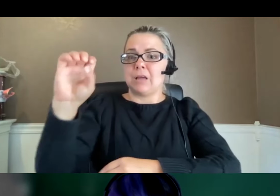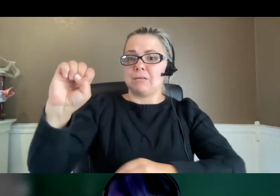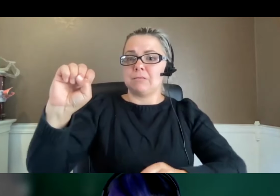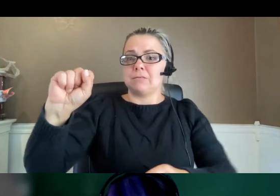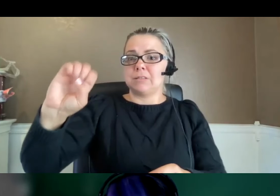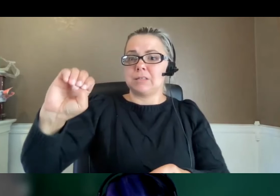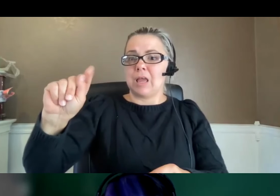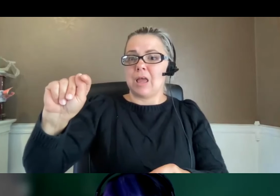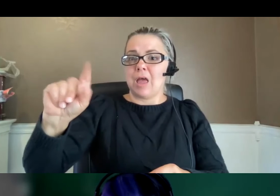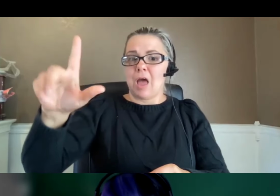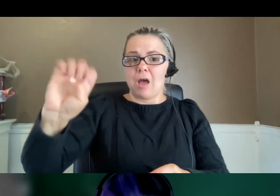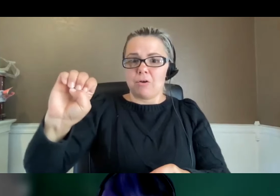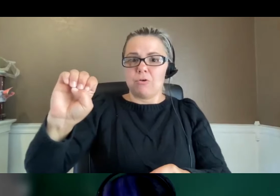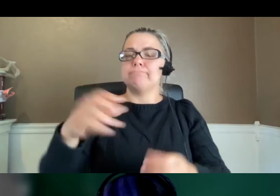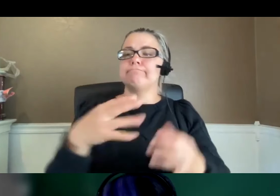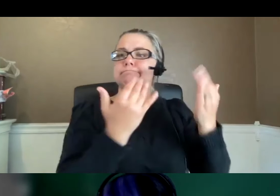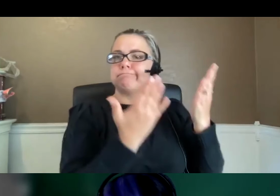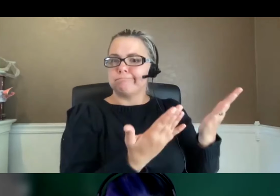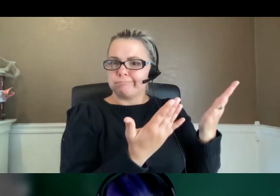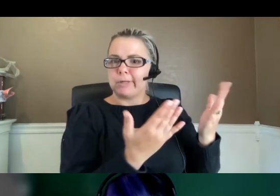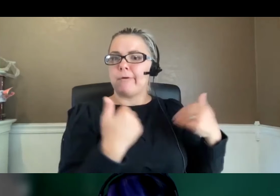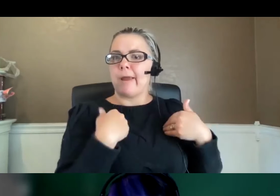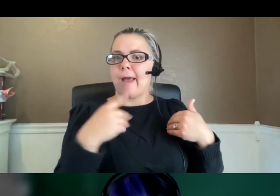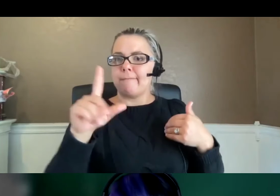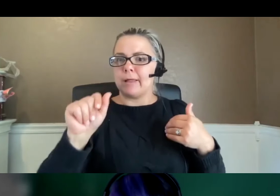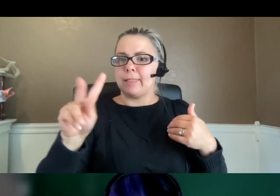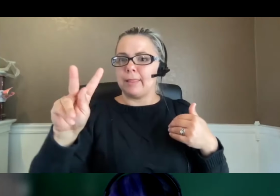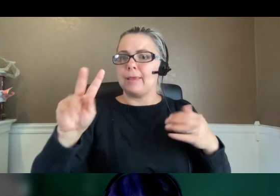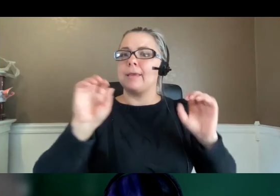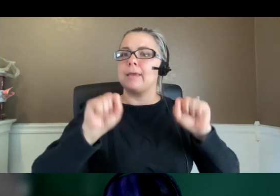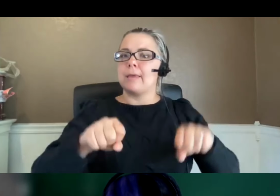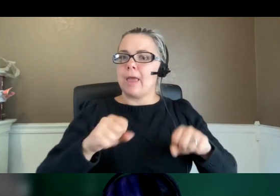people who live and work in Seattle to make rent payments to the Duwamish tribe. Though the city is